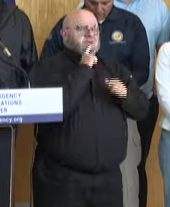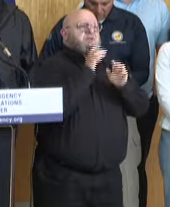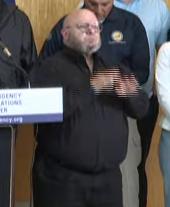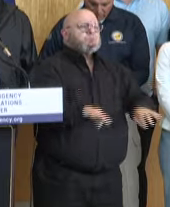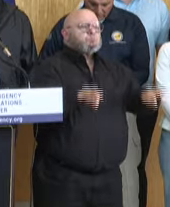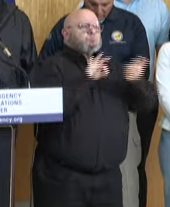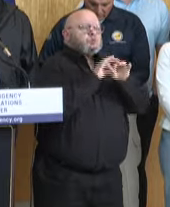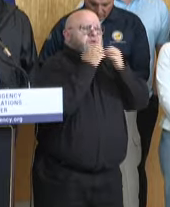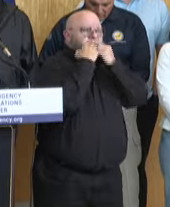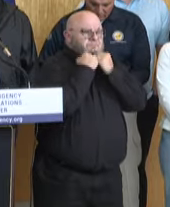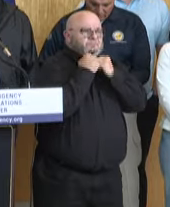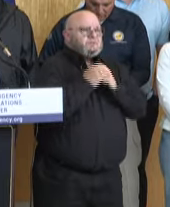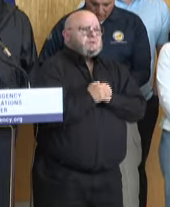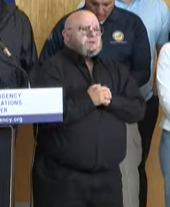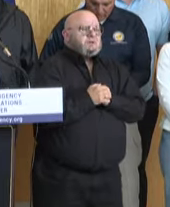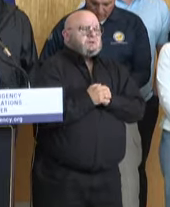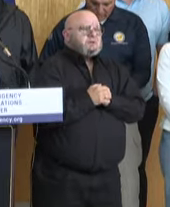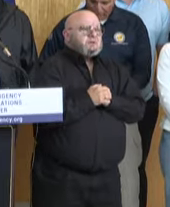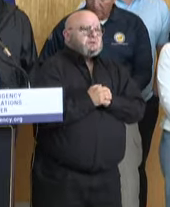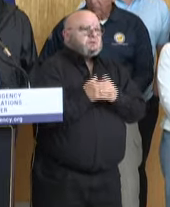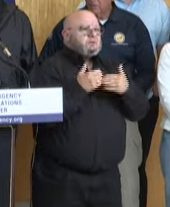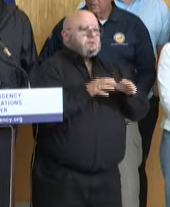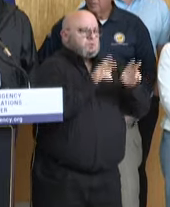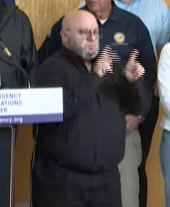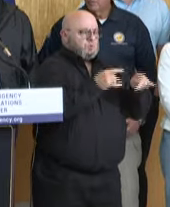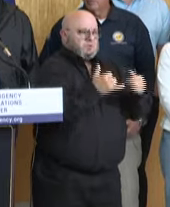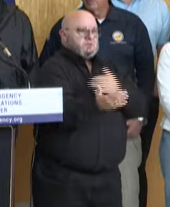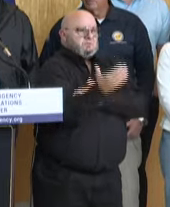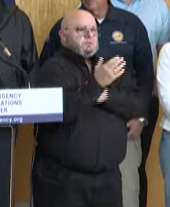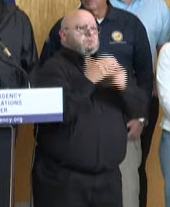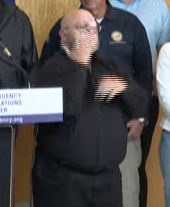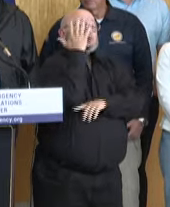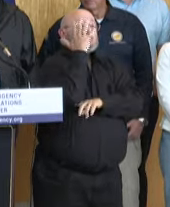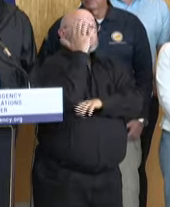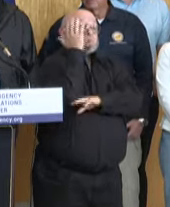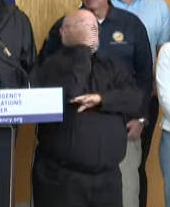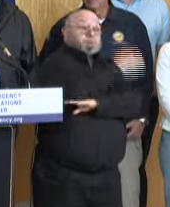QUIERO HACER UNA PAUSA.